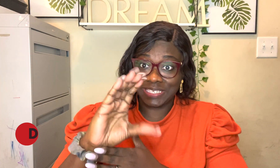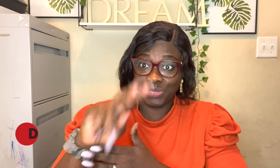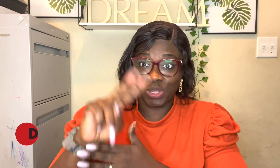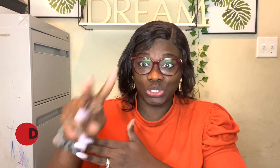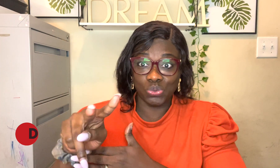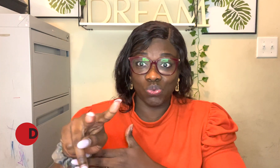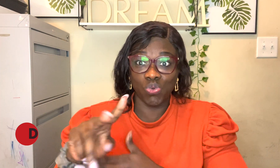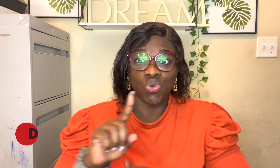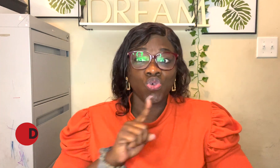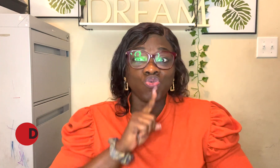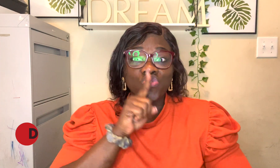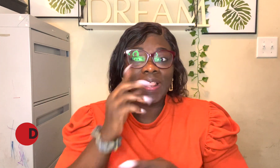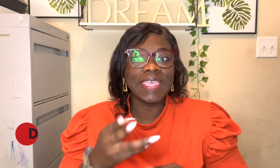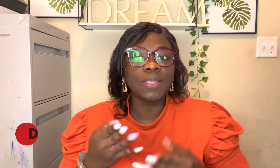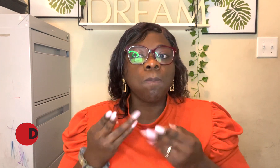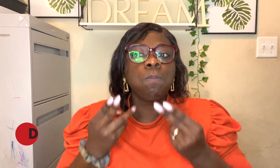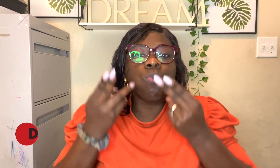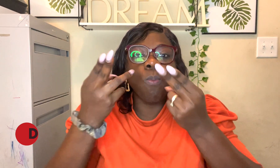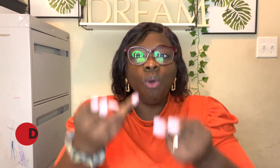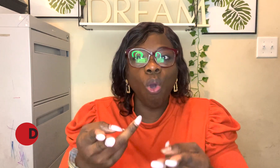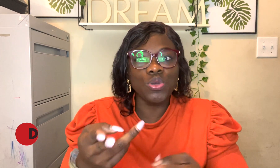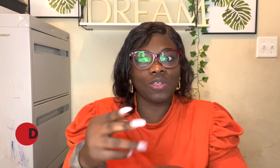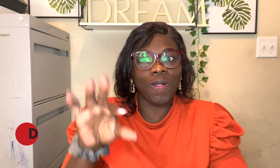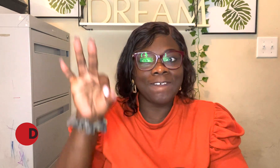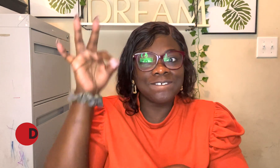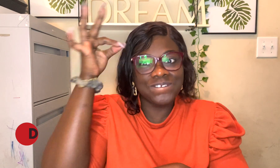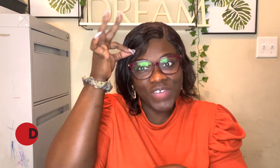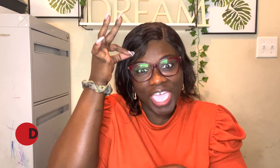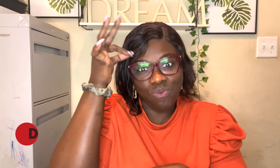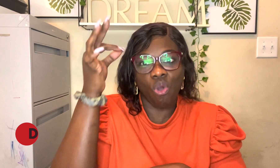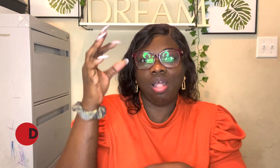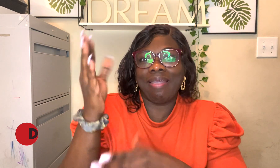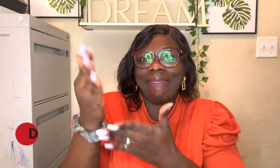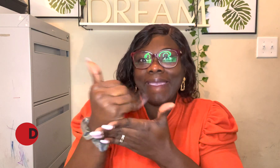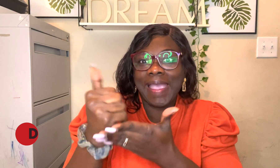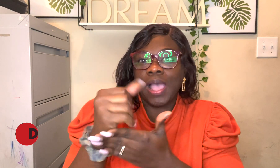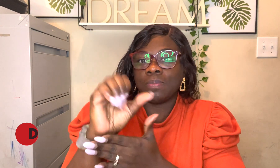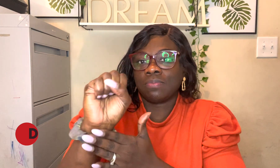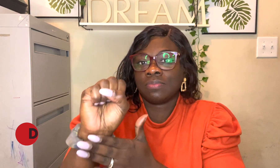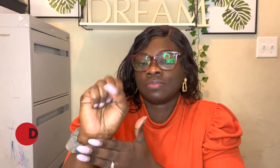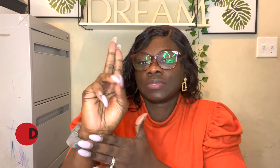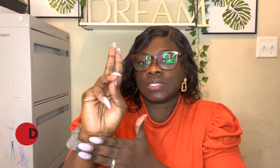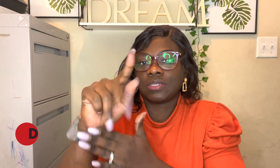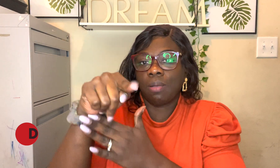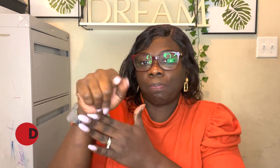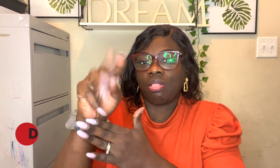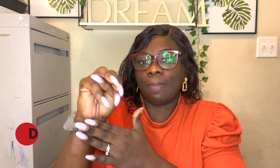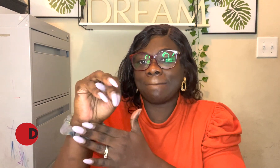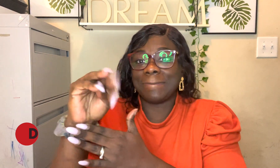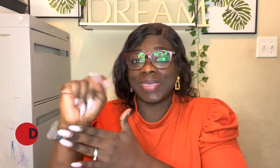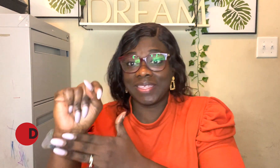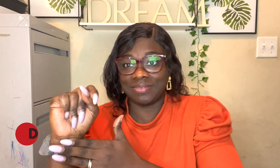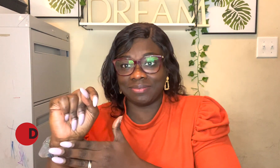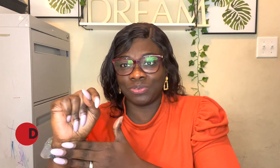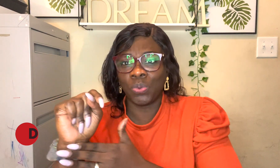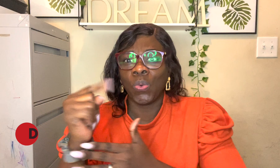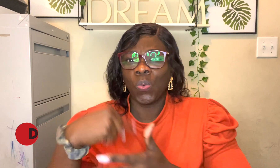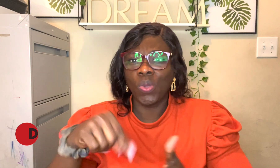Bill C-22 is a proposal for a Federal income supplement.